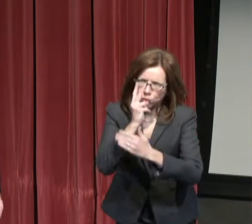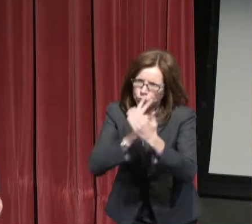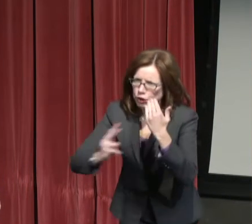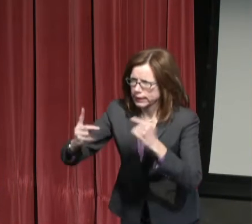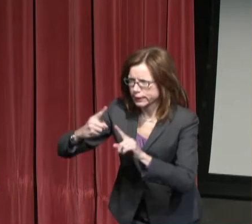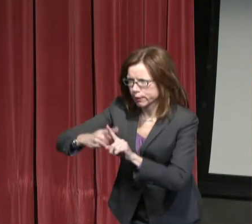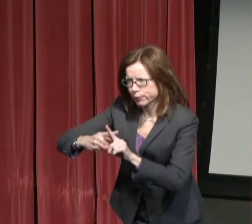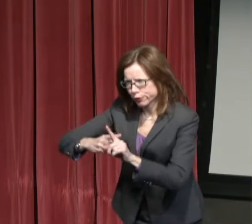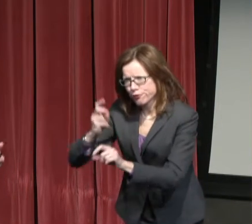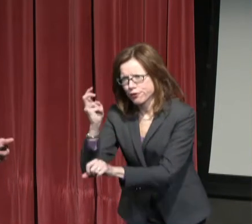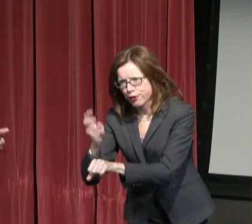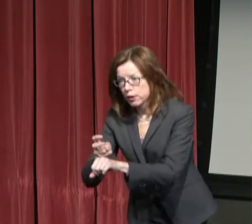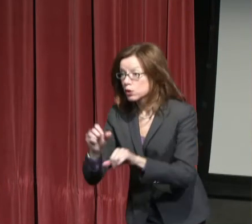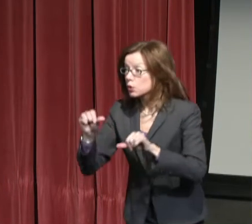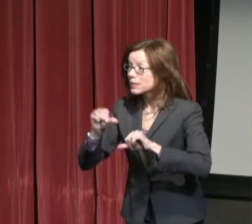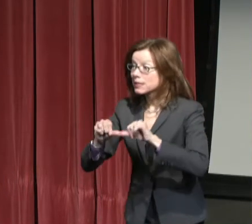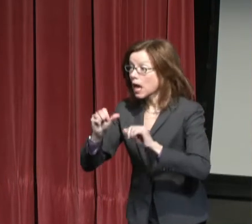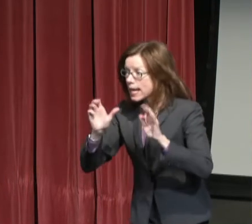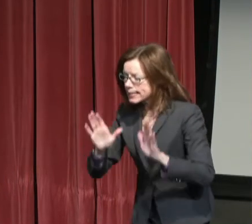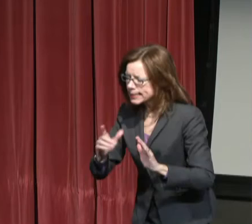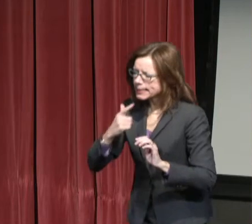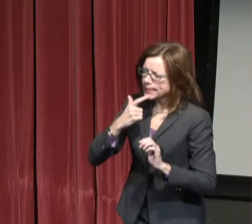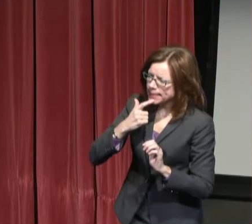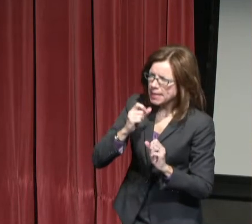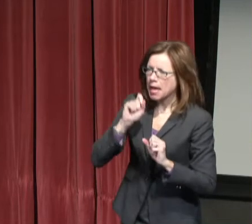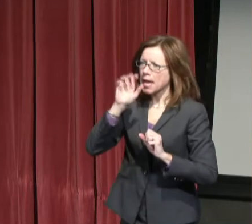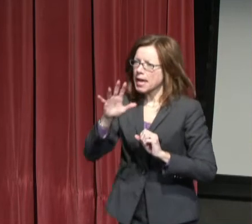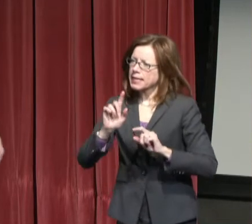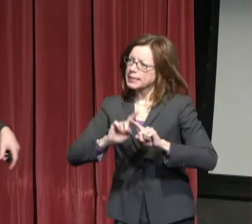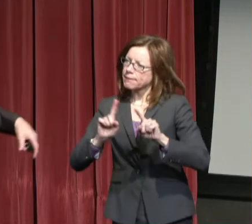so what scientists have done is they've come up with several different possible scenarios.